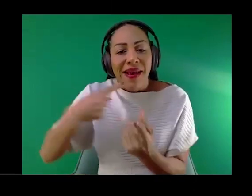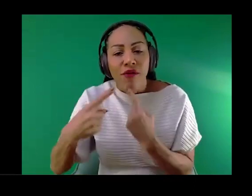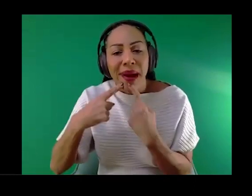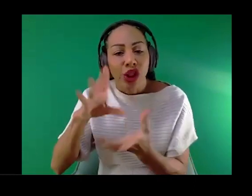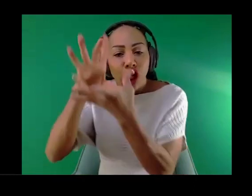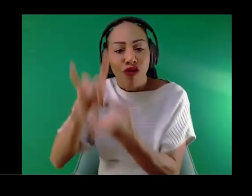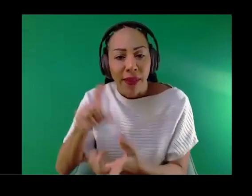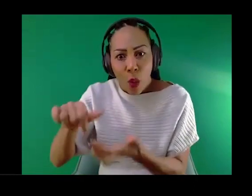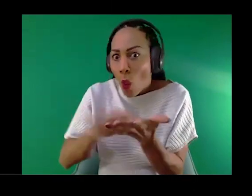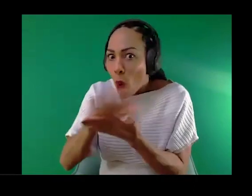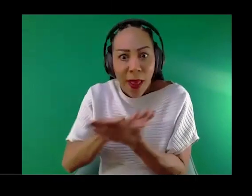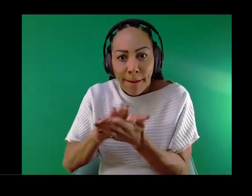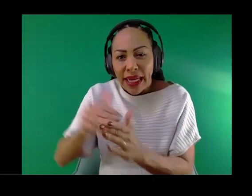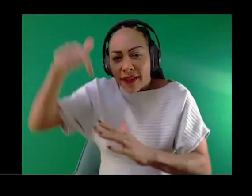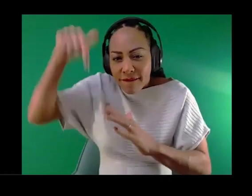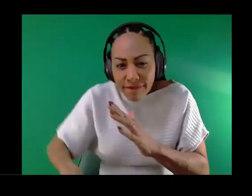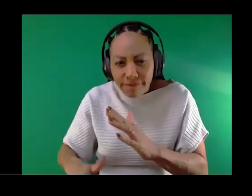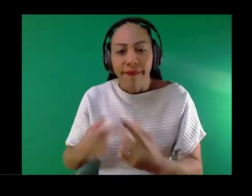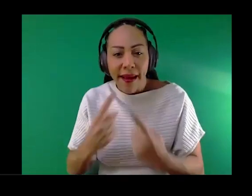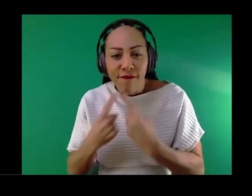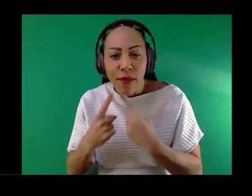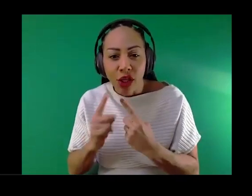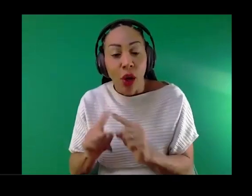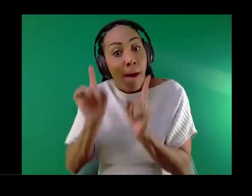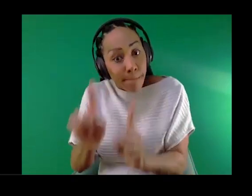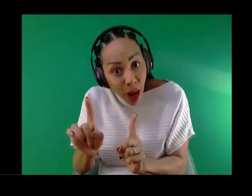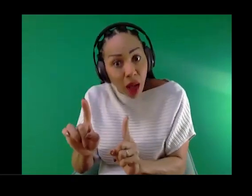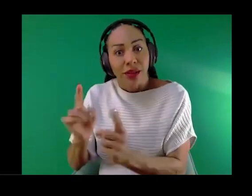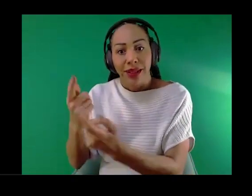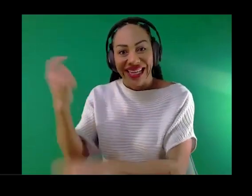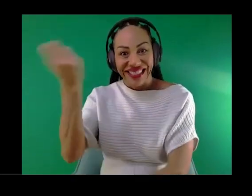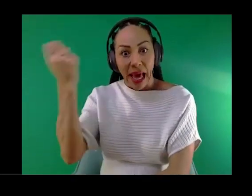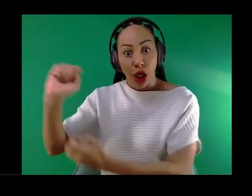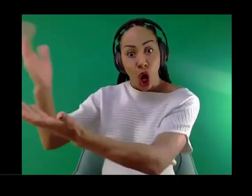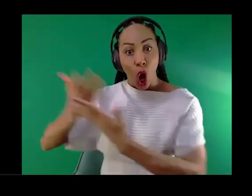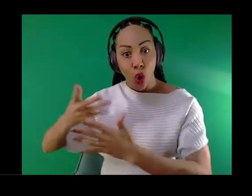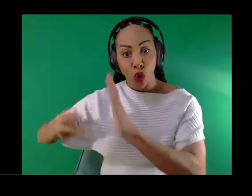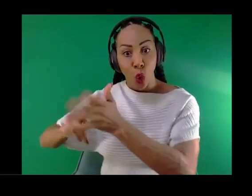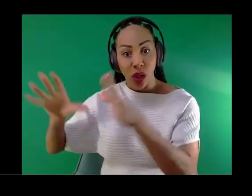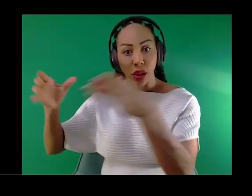that means in more detail but for Italian host organisations you must be a signatory of that